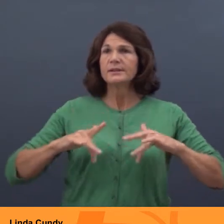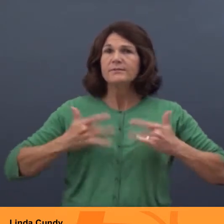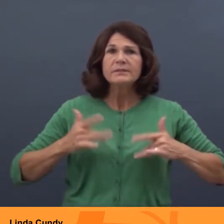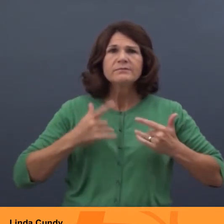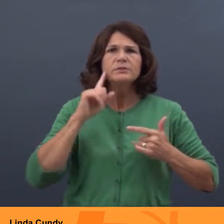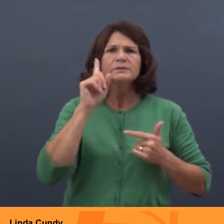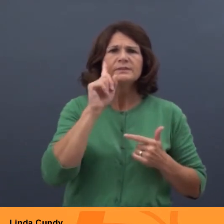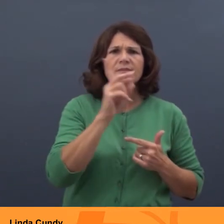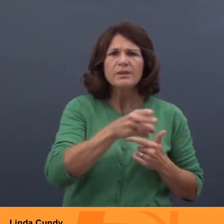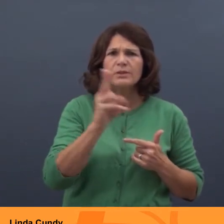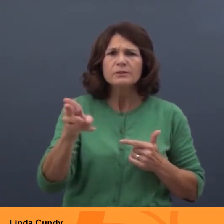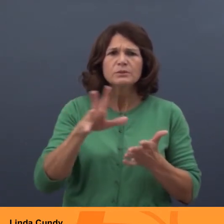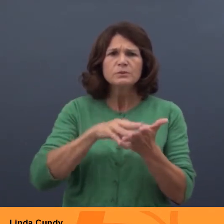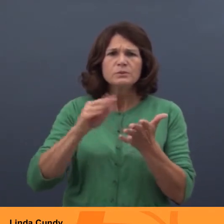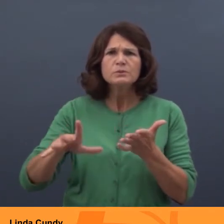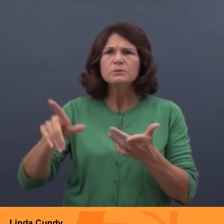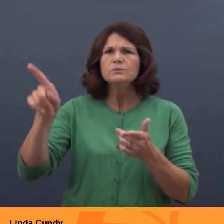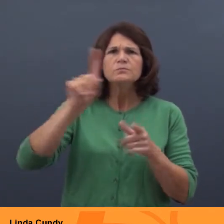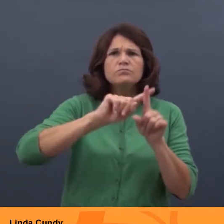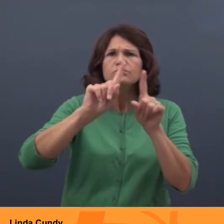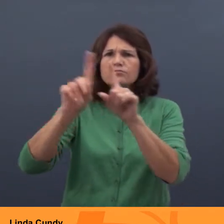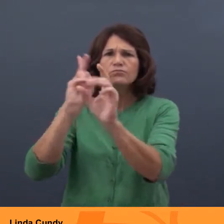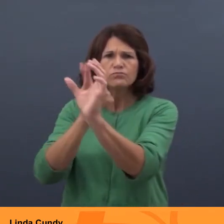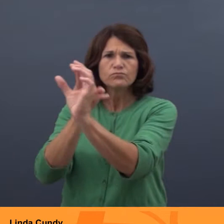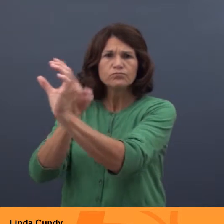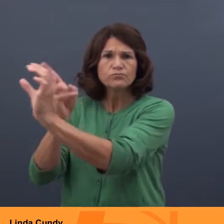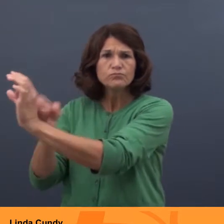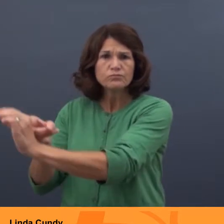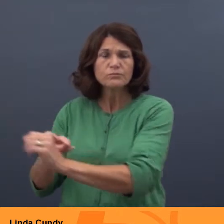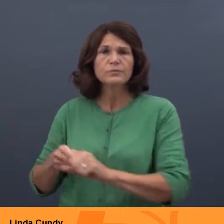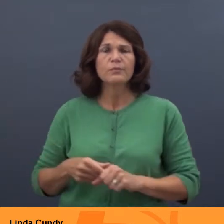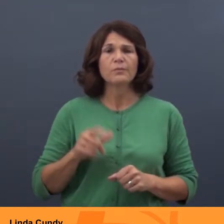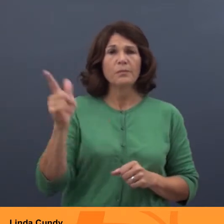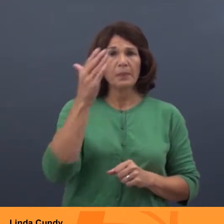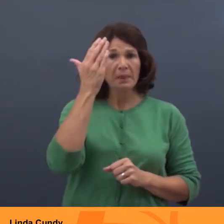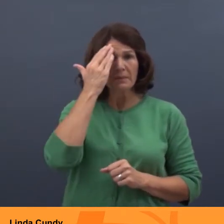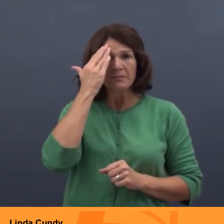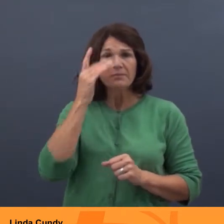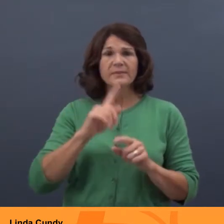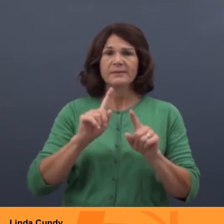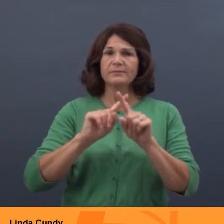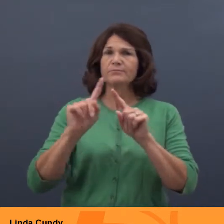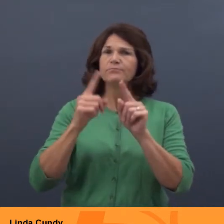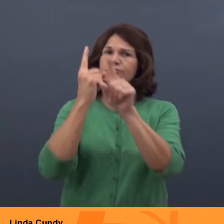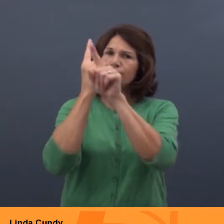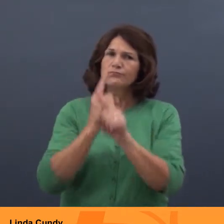hard of hearing individuals? Do they have regular contact with other deaf and hard of hearing